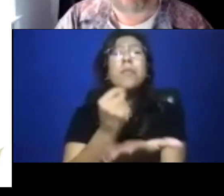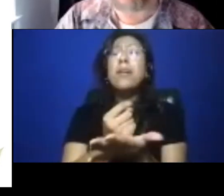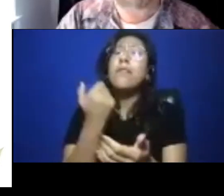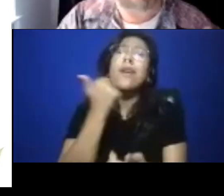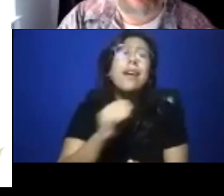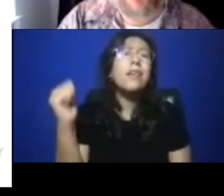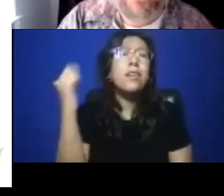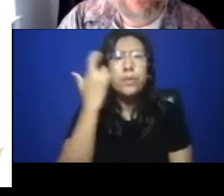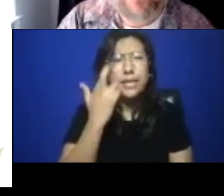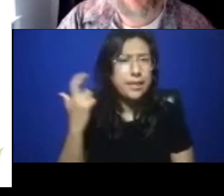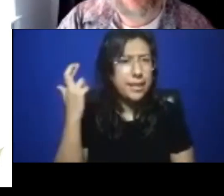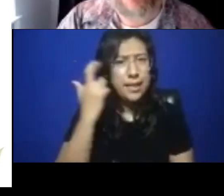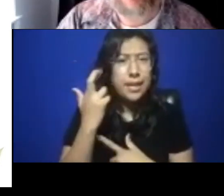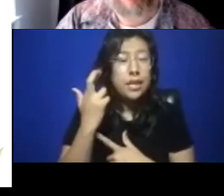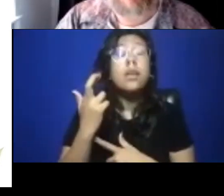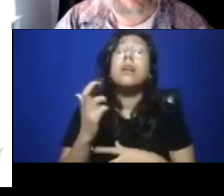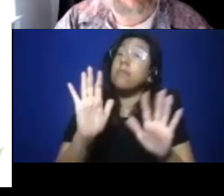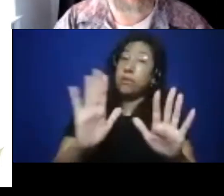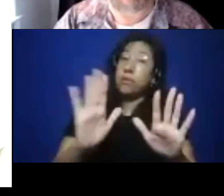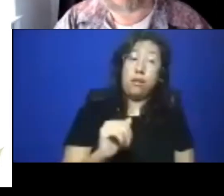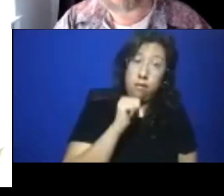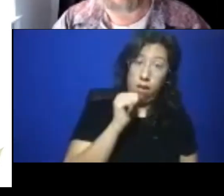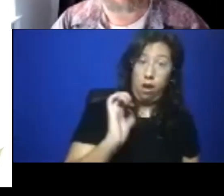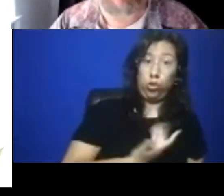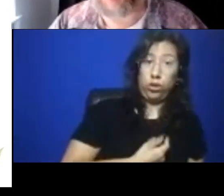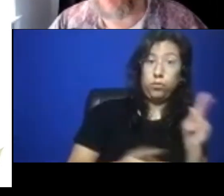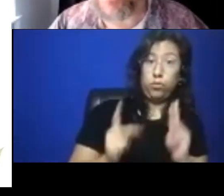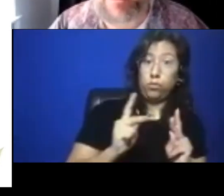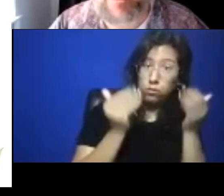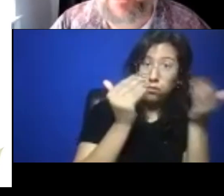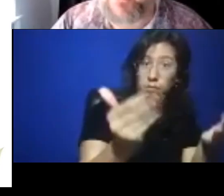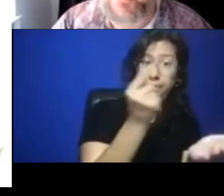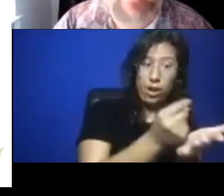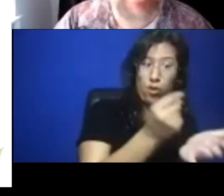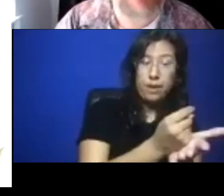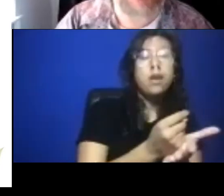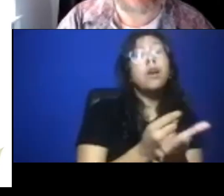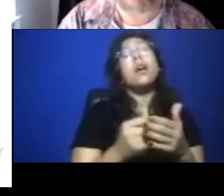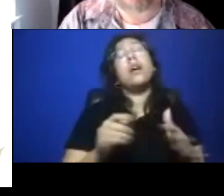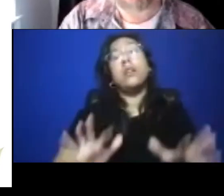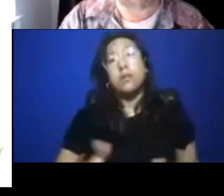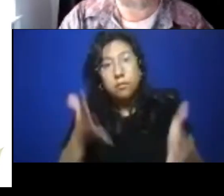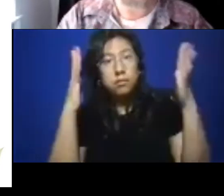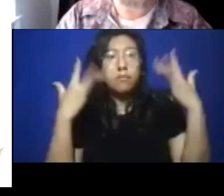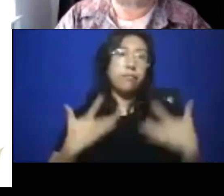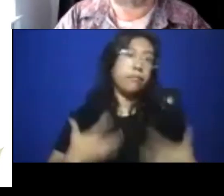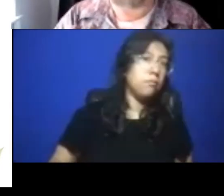The reasons that non-trans people seek therapy, for things like depression, anxiety, post-traumatic stress disorder,